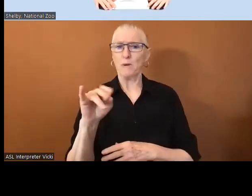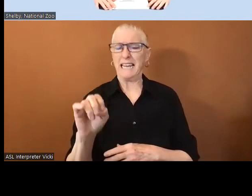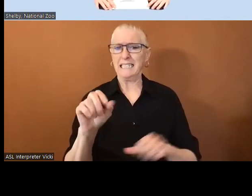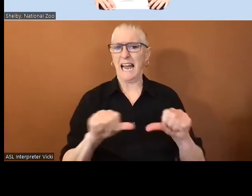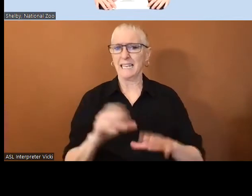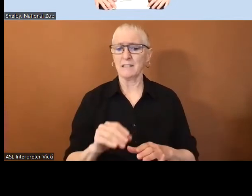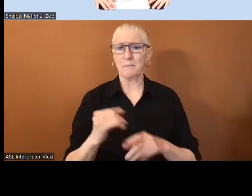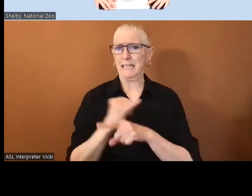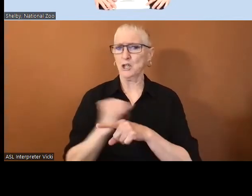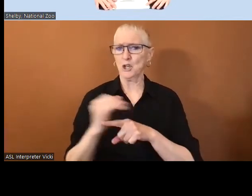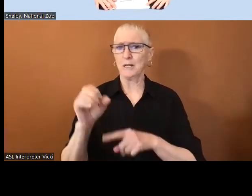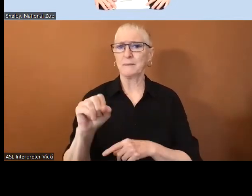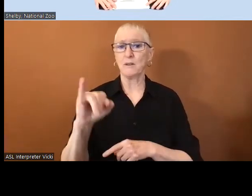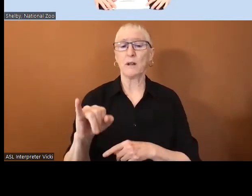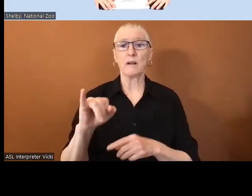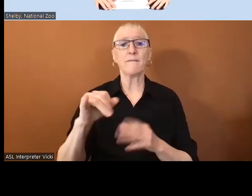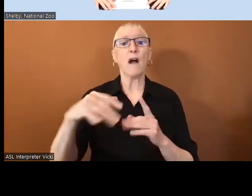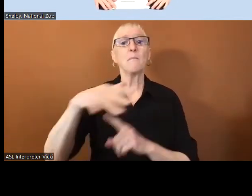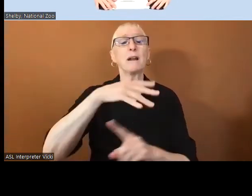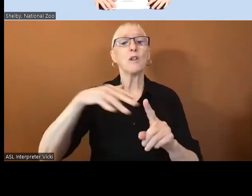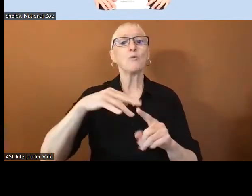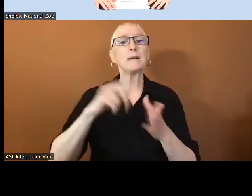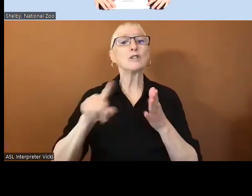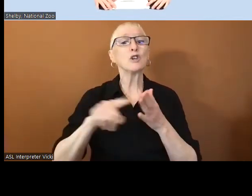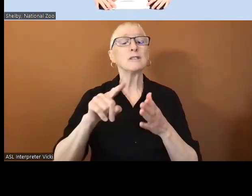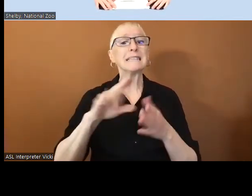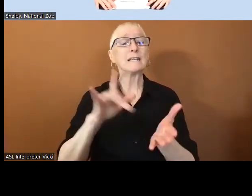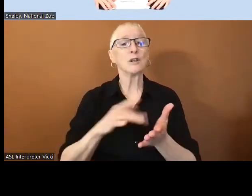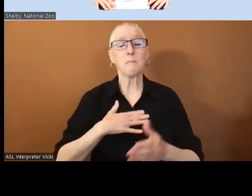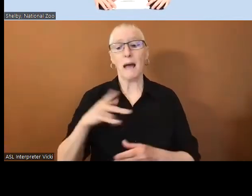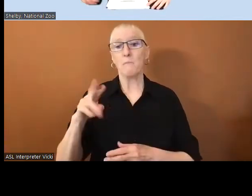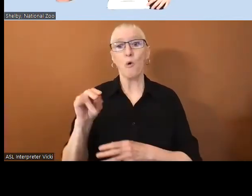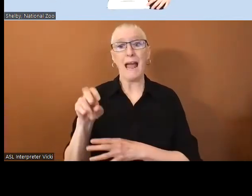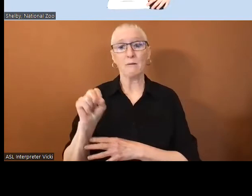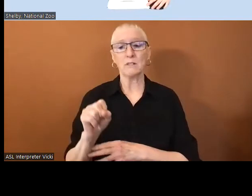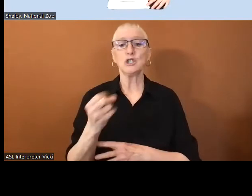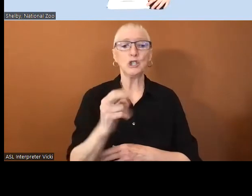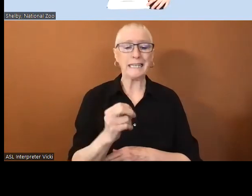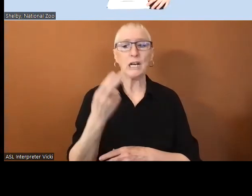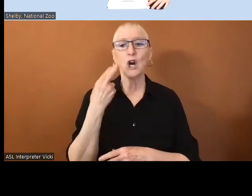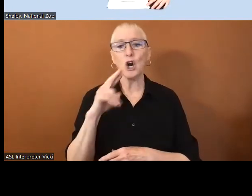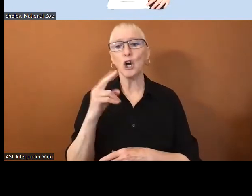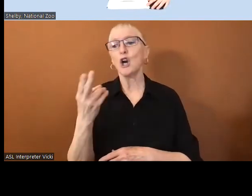Environmental Research Center. My pronouns are she/her/hers, and I will be your host for today.